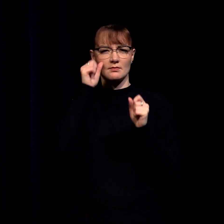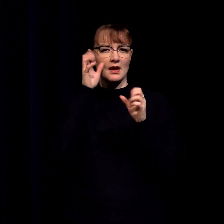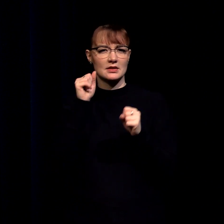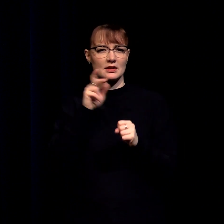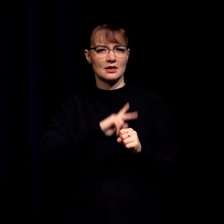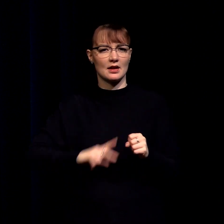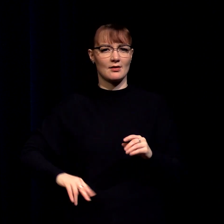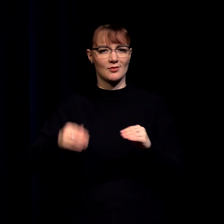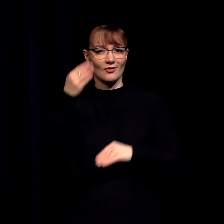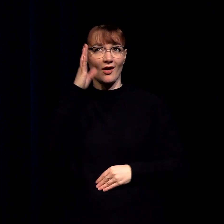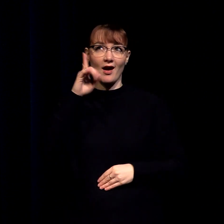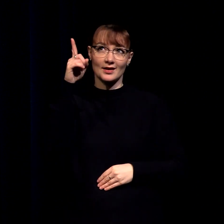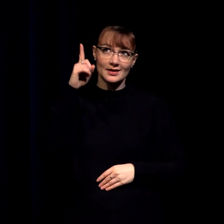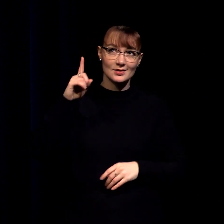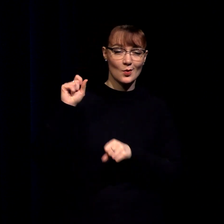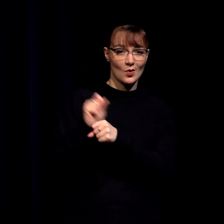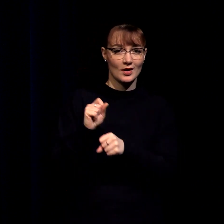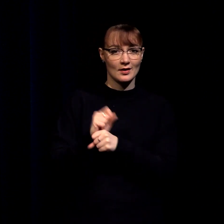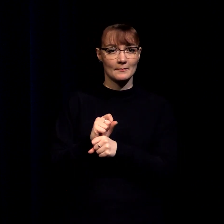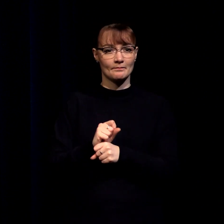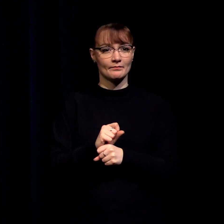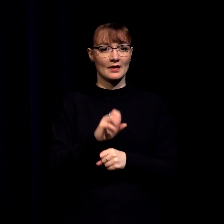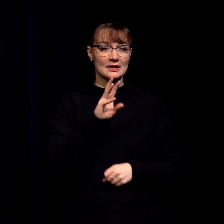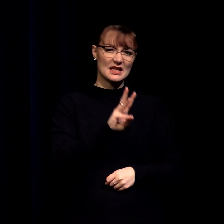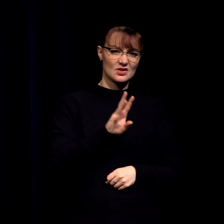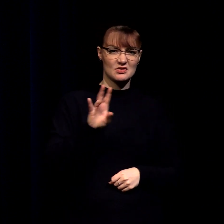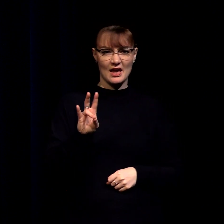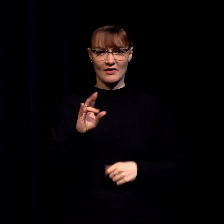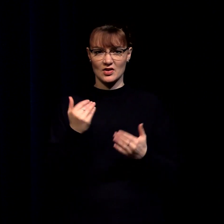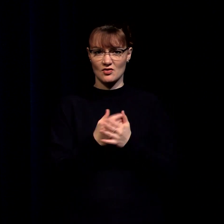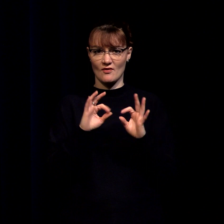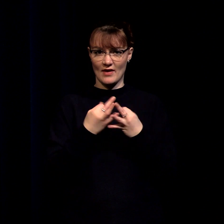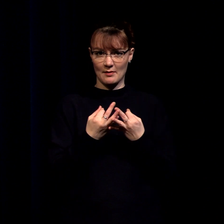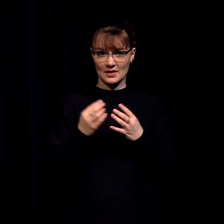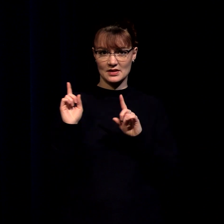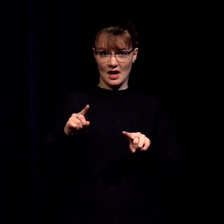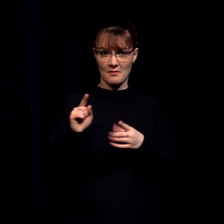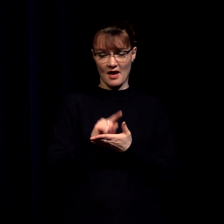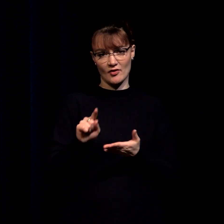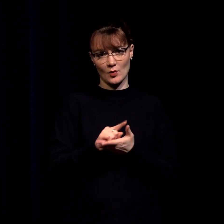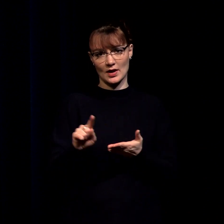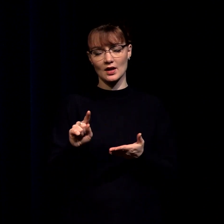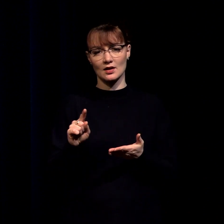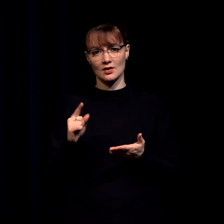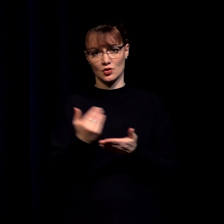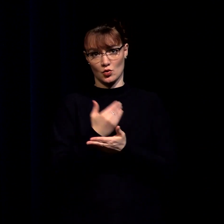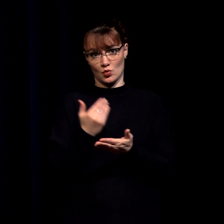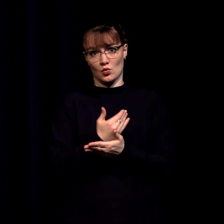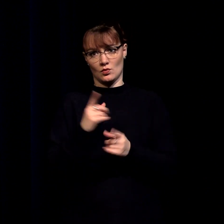is at hand, we're seeing six to seven new families show up at Salem Alliance every single week, because the Kingdom of God